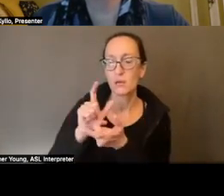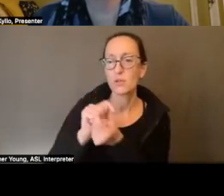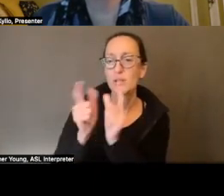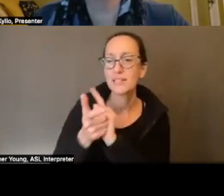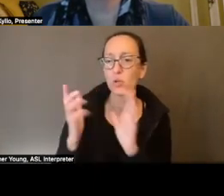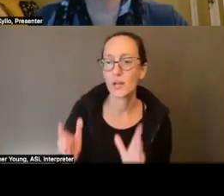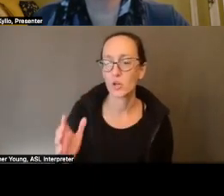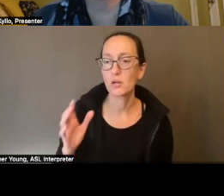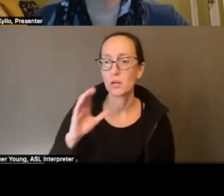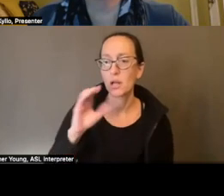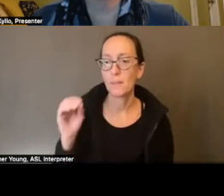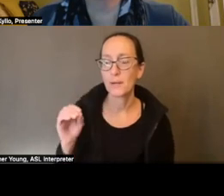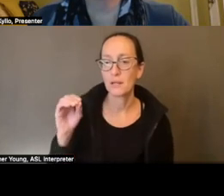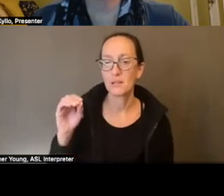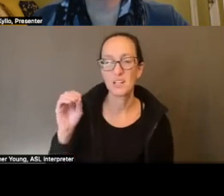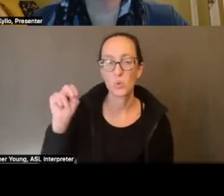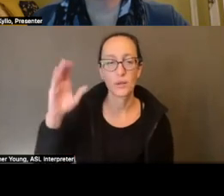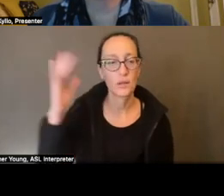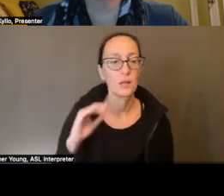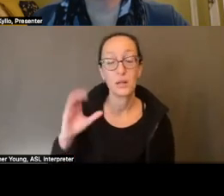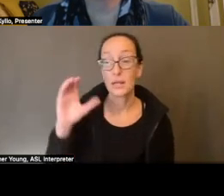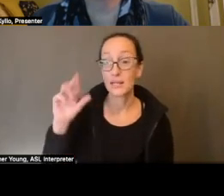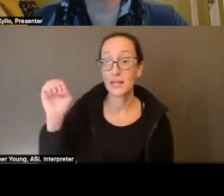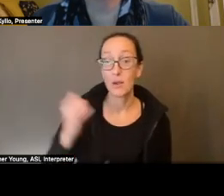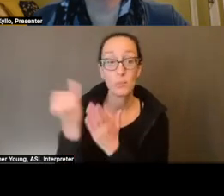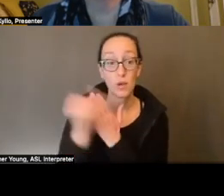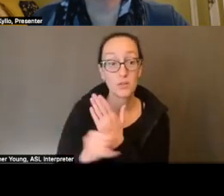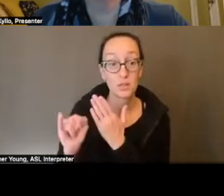The Care Project, the Director of Logistics, Lara Pike,